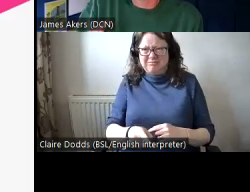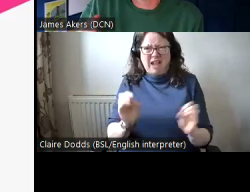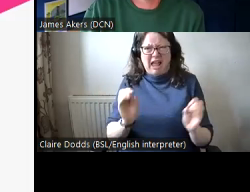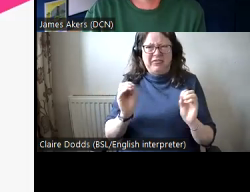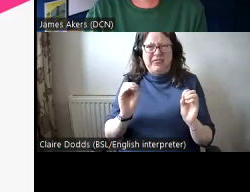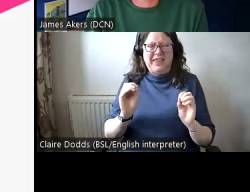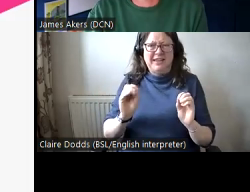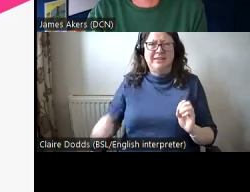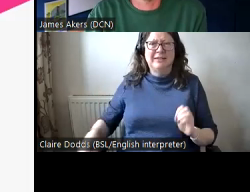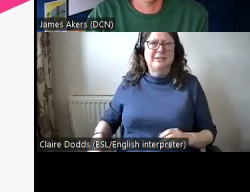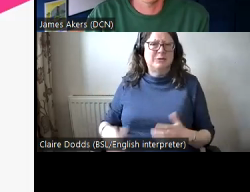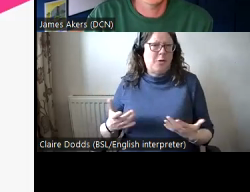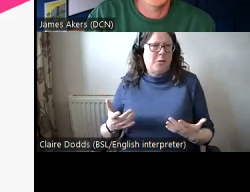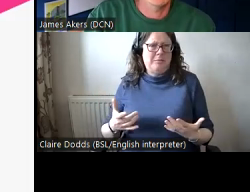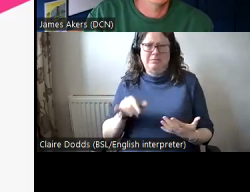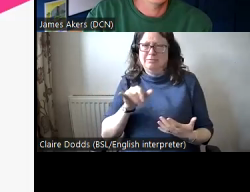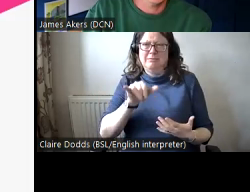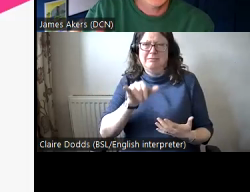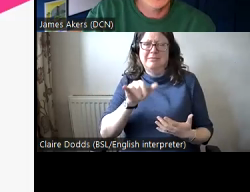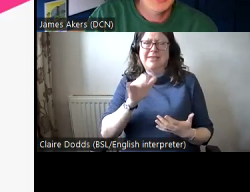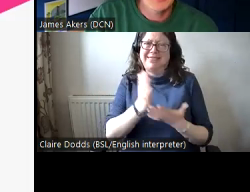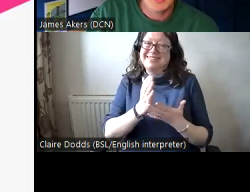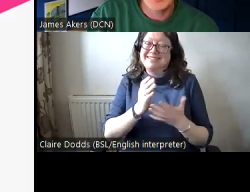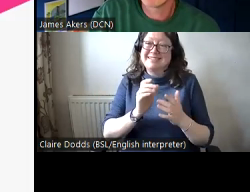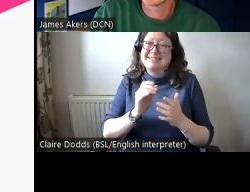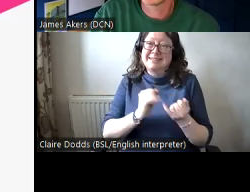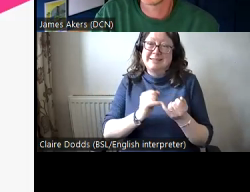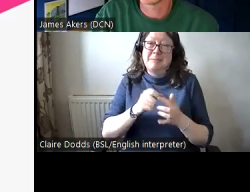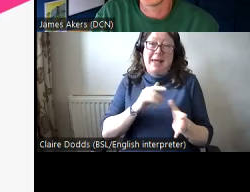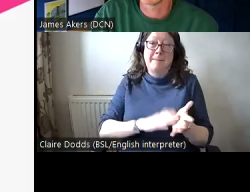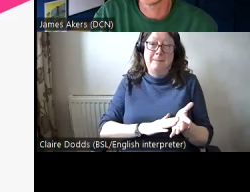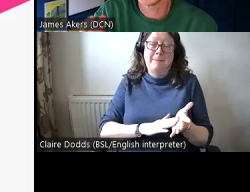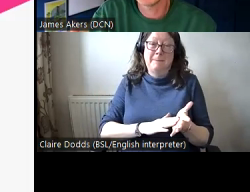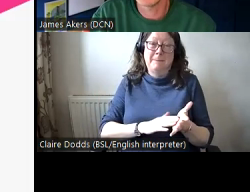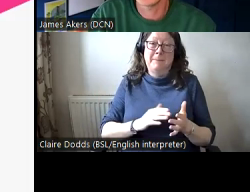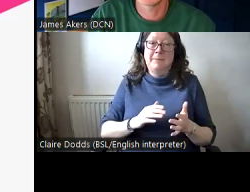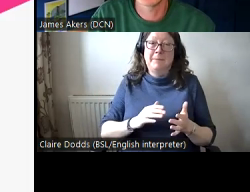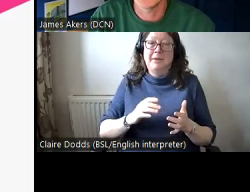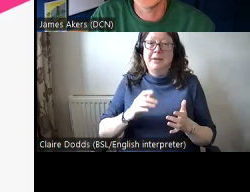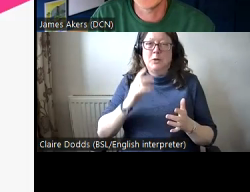If we're looking at the data in this way, it can help identify some of that, but it's still quite difficult